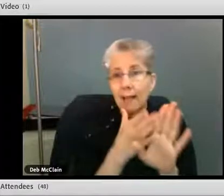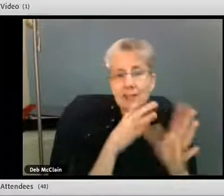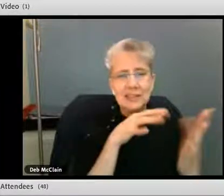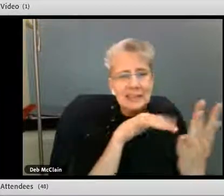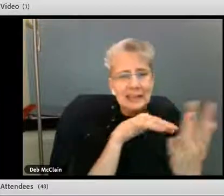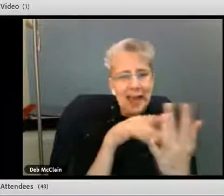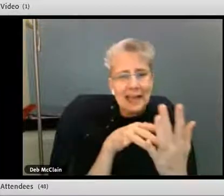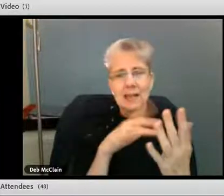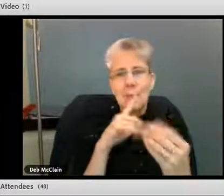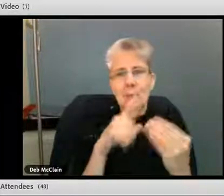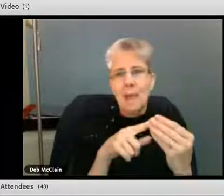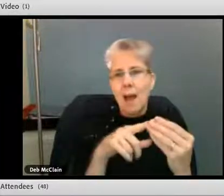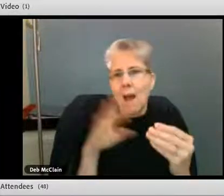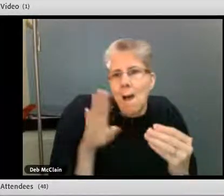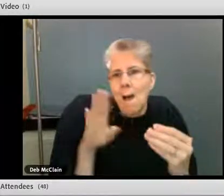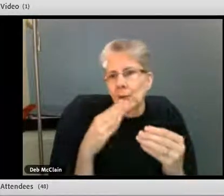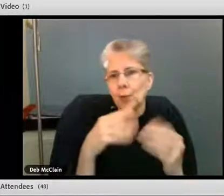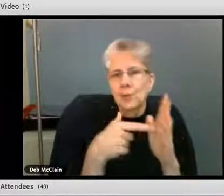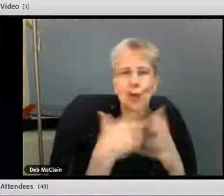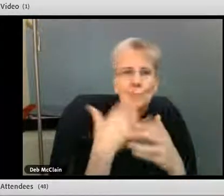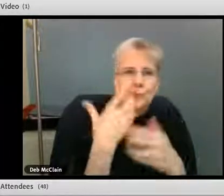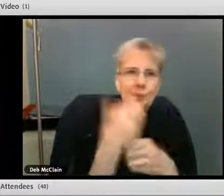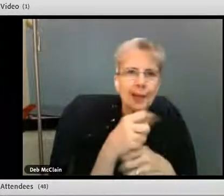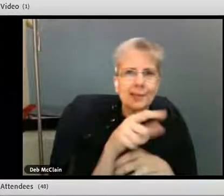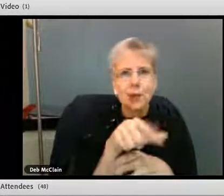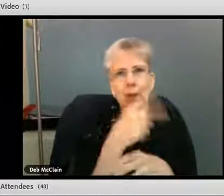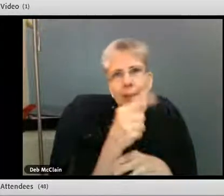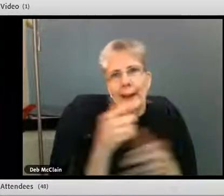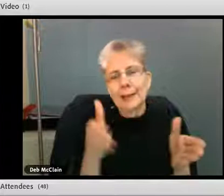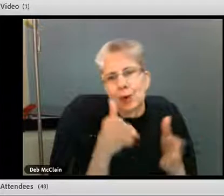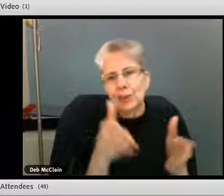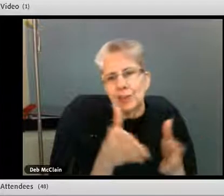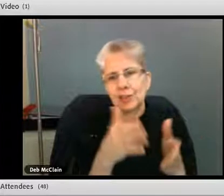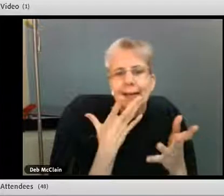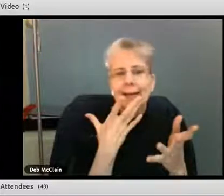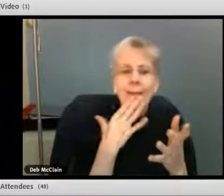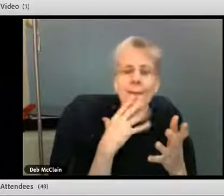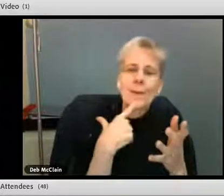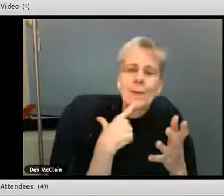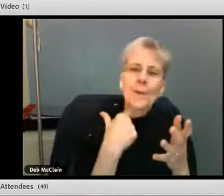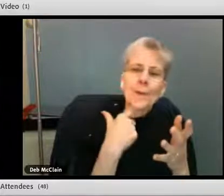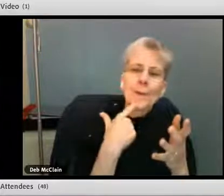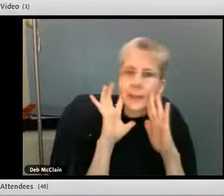green is sort of a nurturing color. Red gets attention. All of those things.